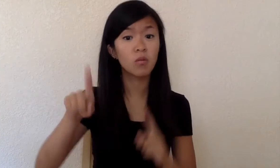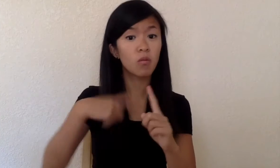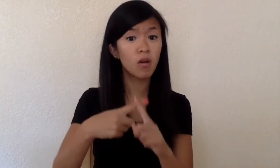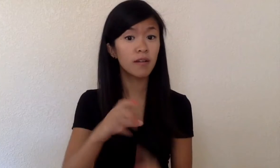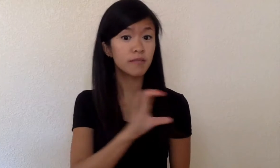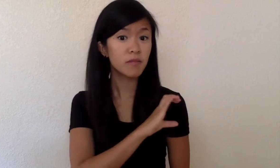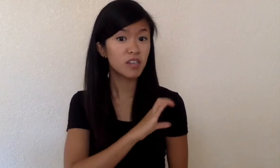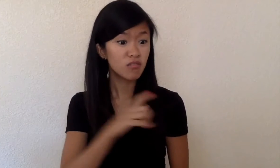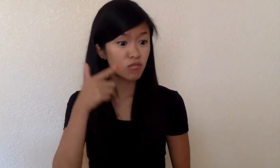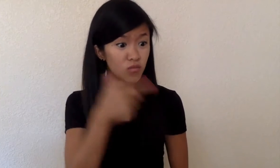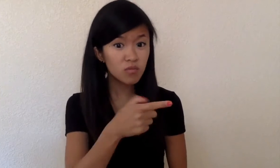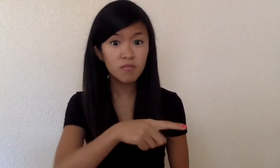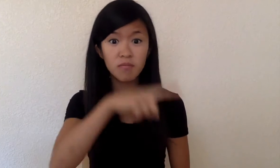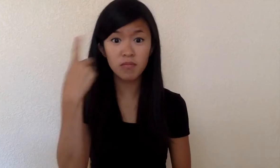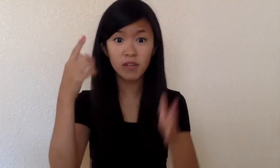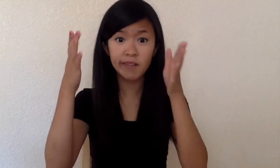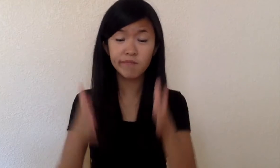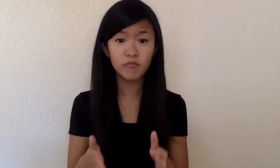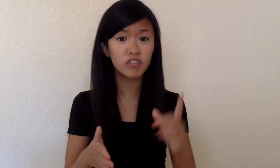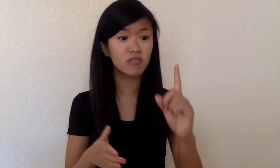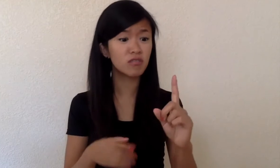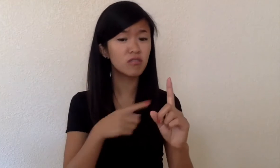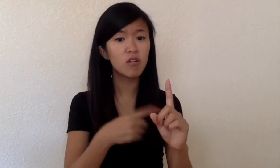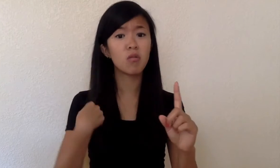When a policeman shoots a Black person,